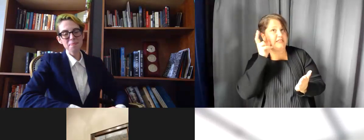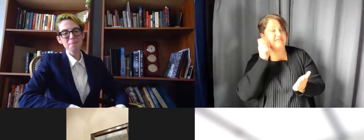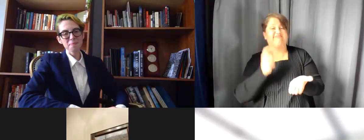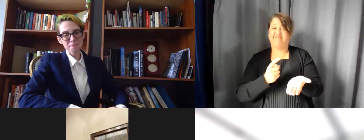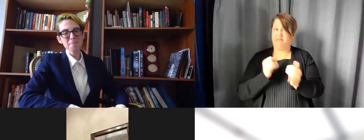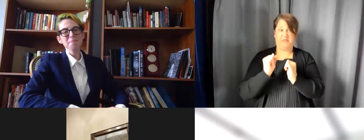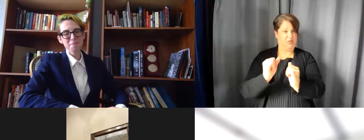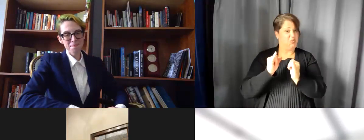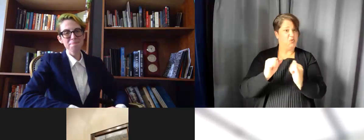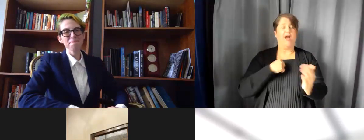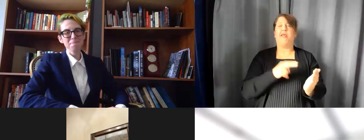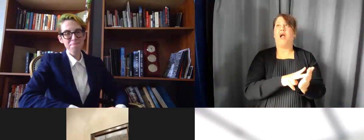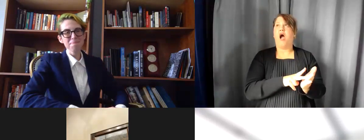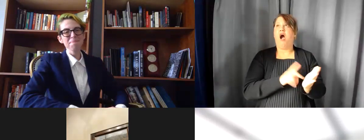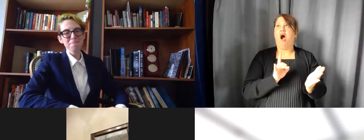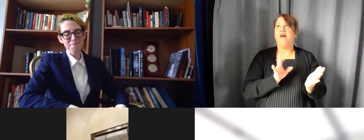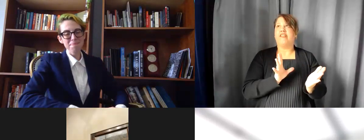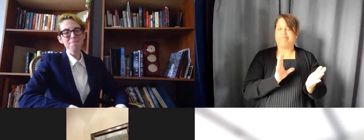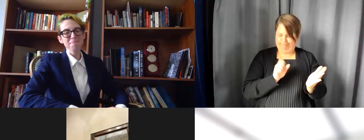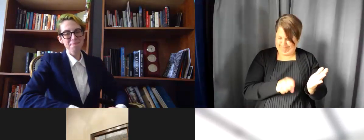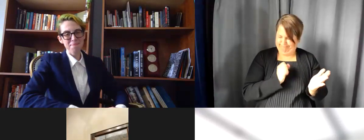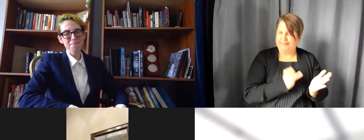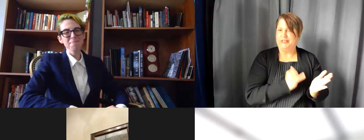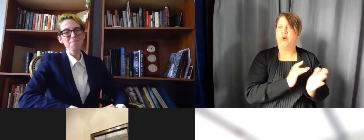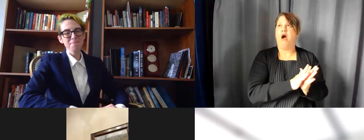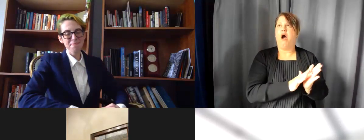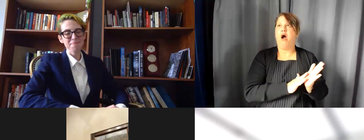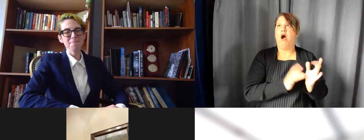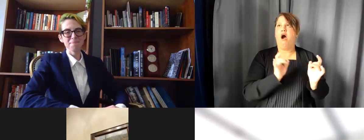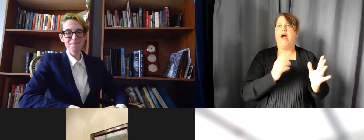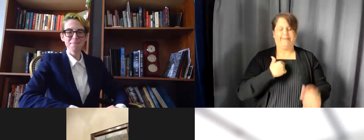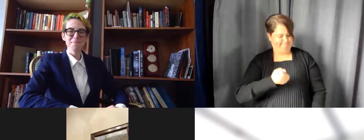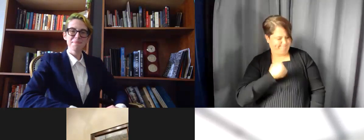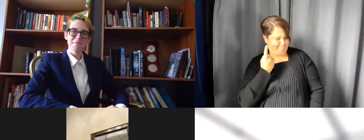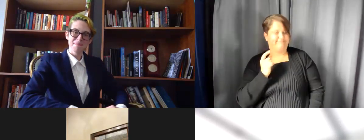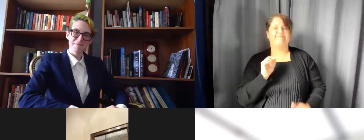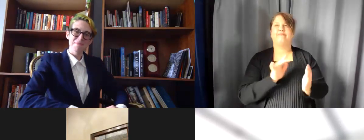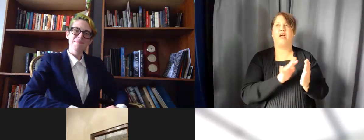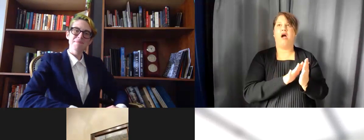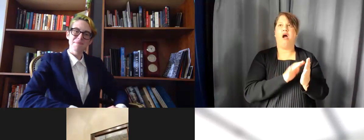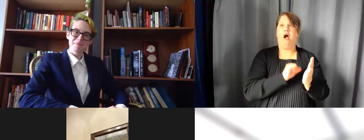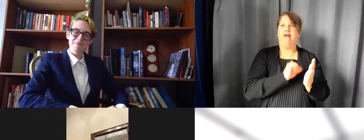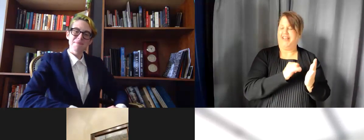Grace: I I can relate. I understand that, or I've gone through a situation very similar to that.